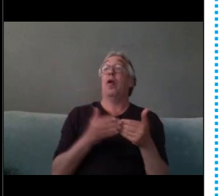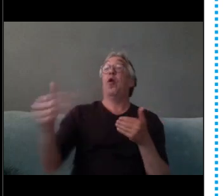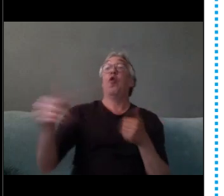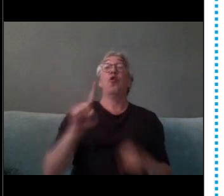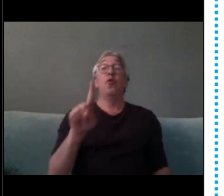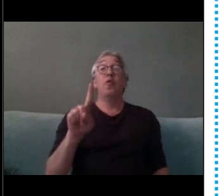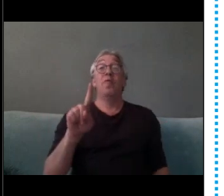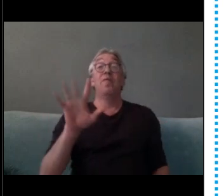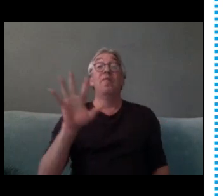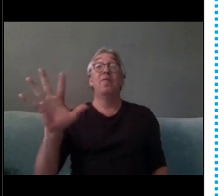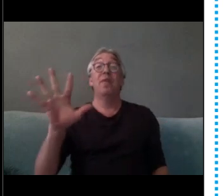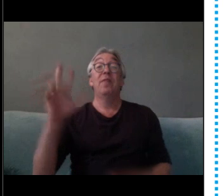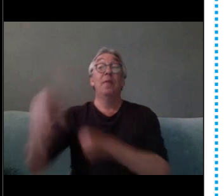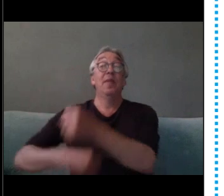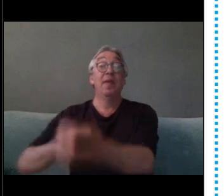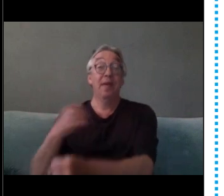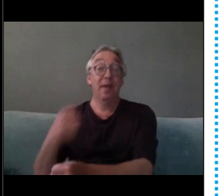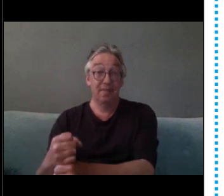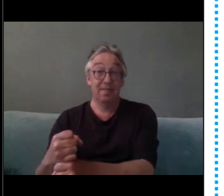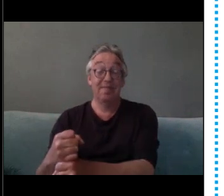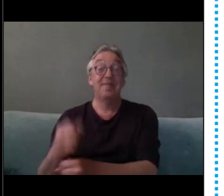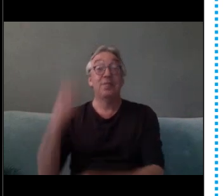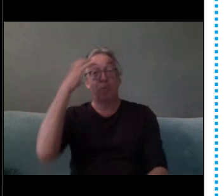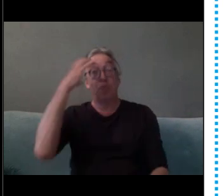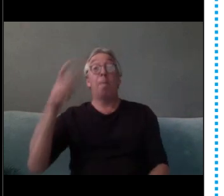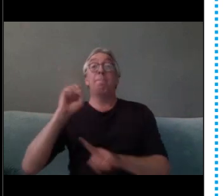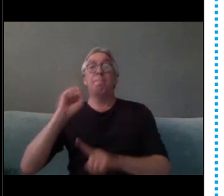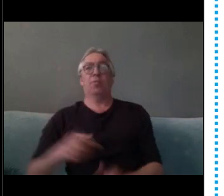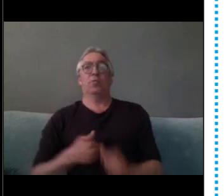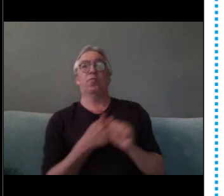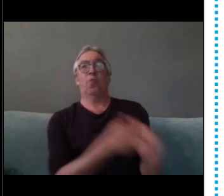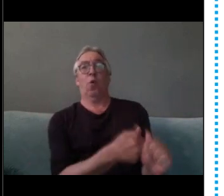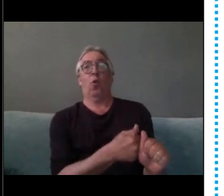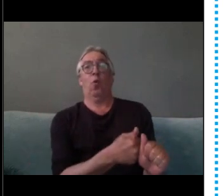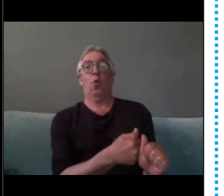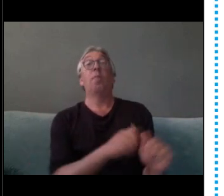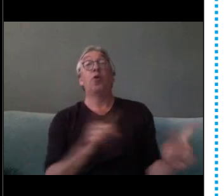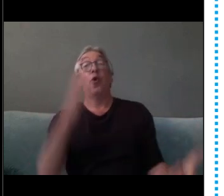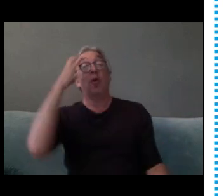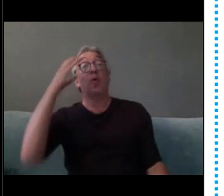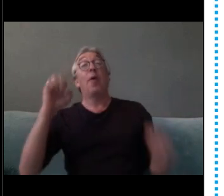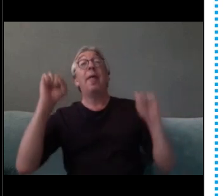about urban, suburban and regional travel. And also there are exemptions for five years